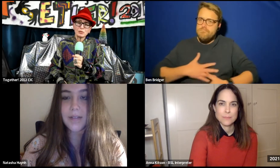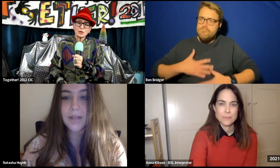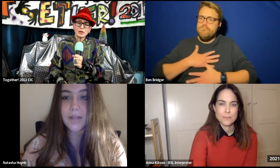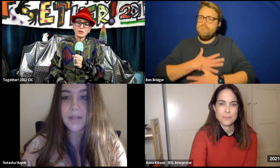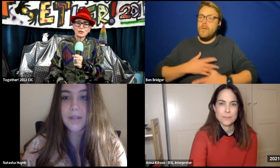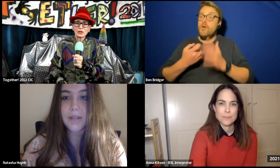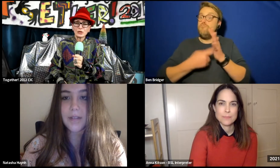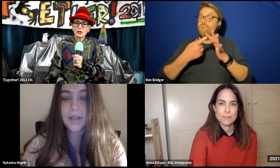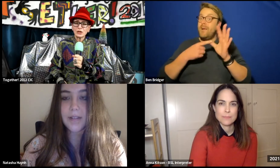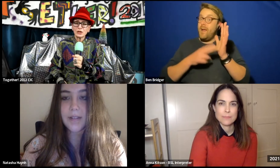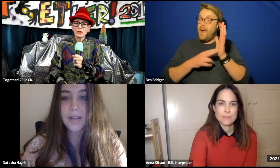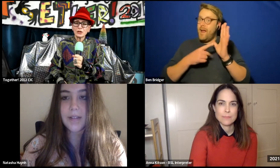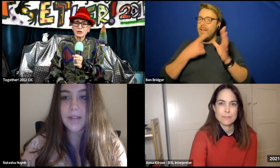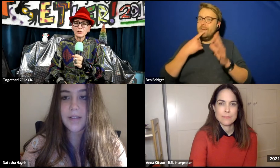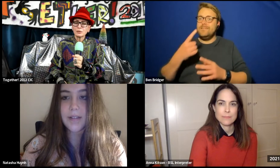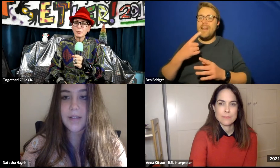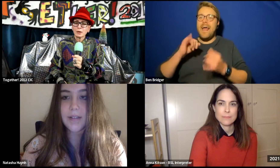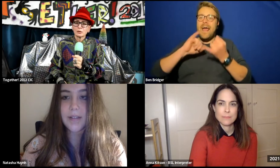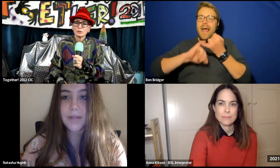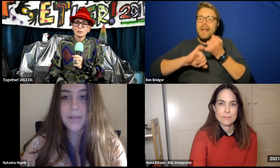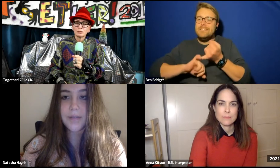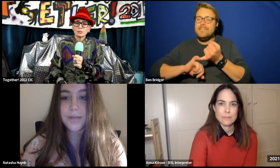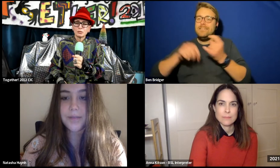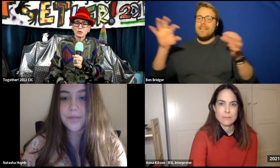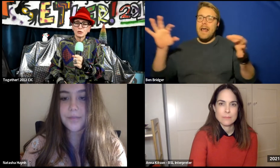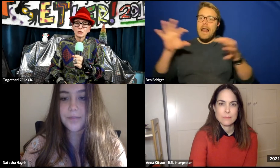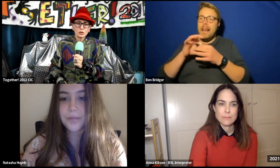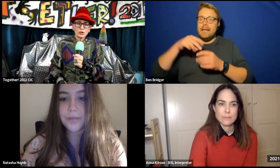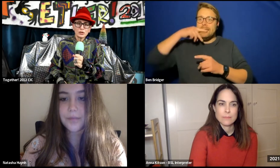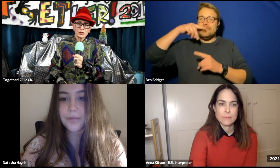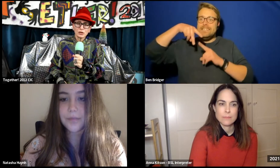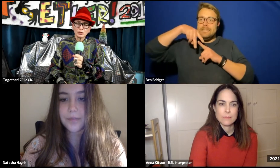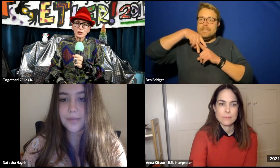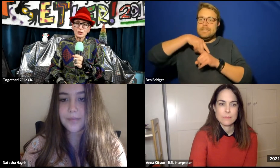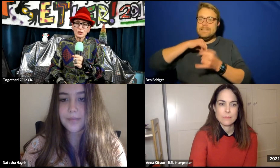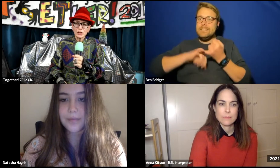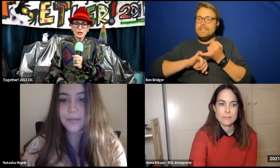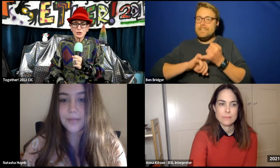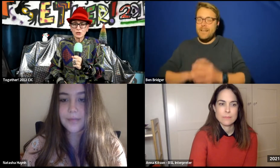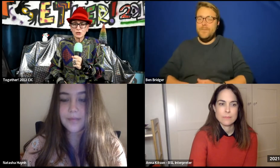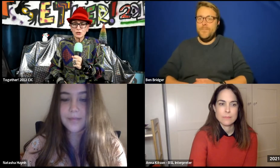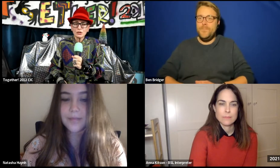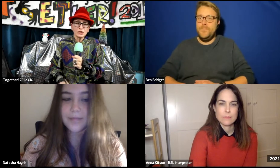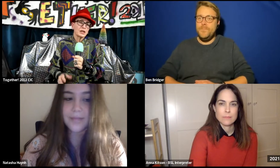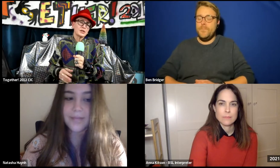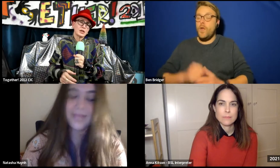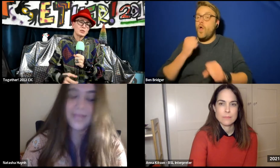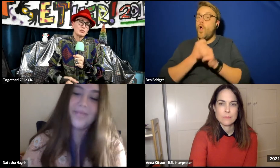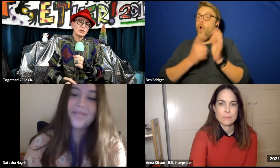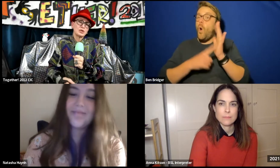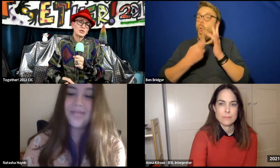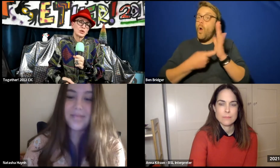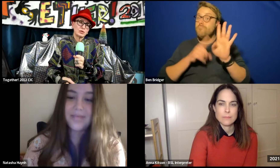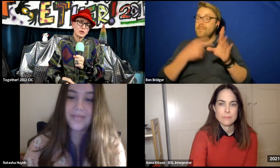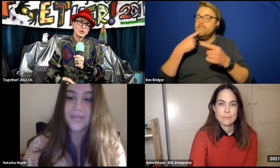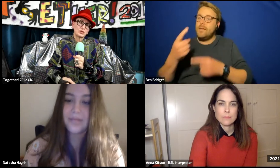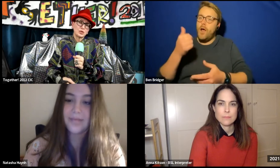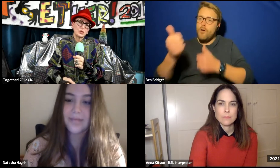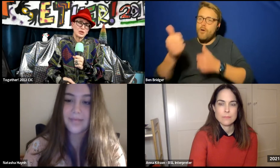teeth", line. Glory says congratulations. Yes, that was beautiful, I really look forward to